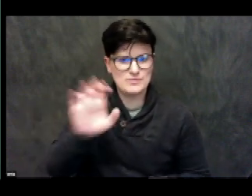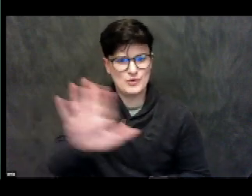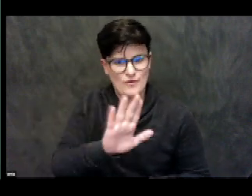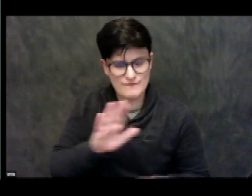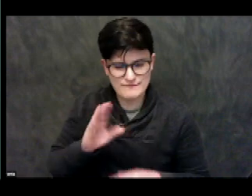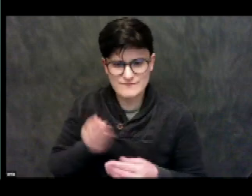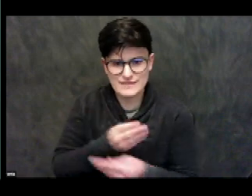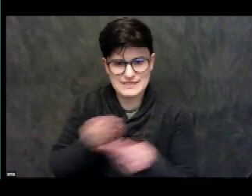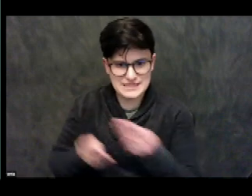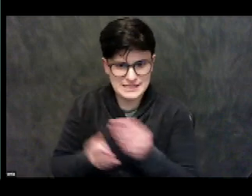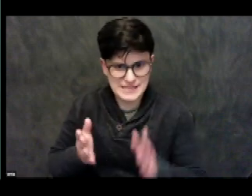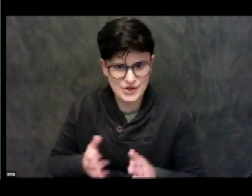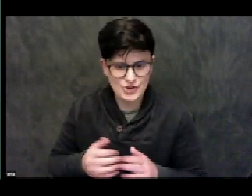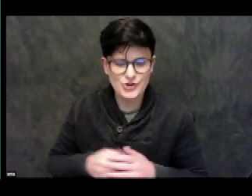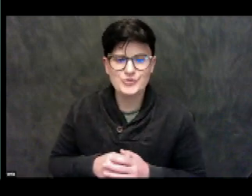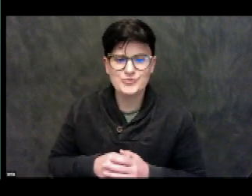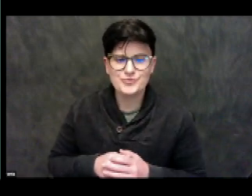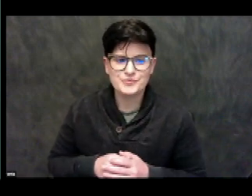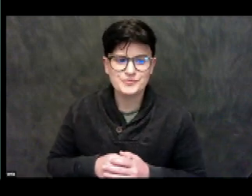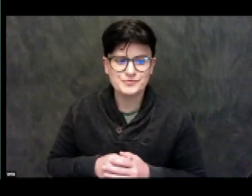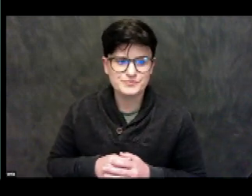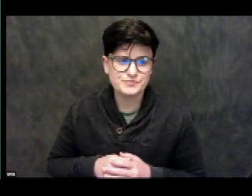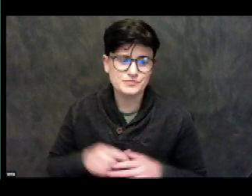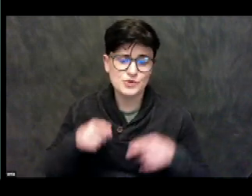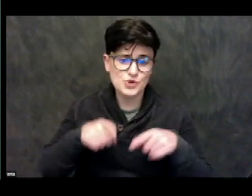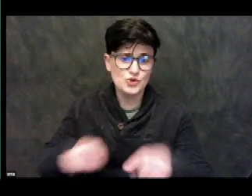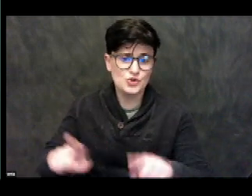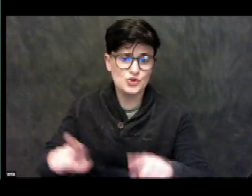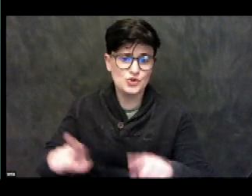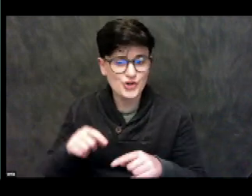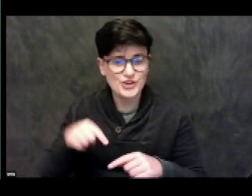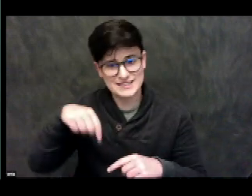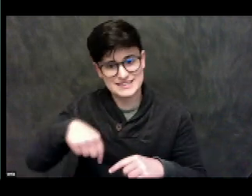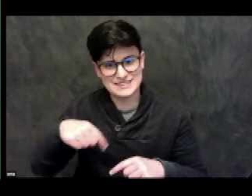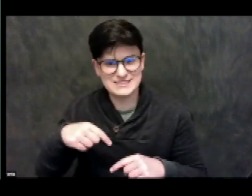feel it appropriate throughout the webinar sons. I am also a mother with a disability,